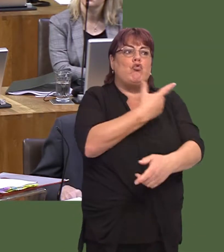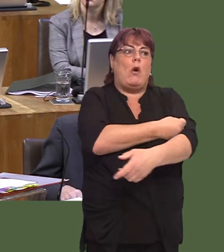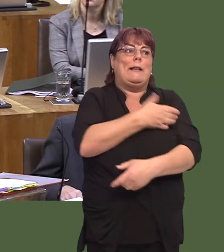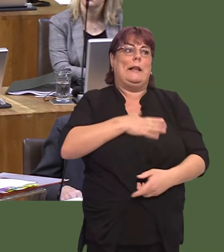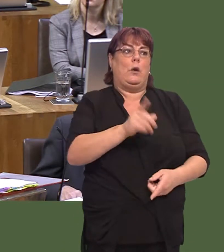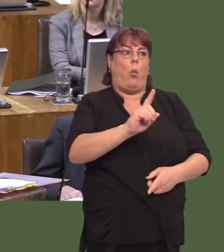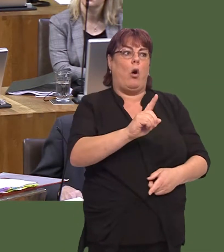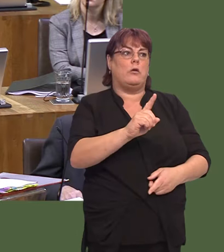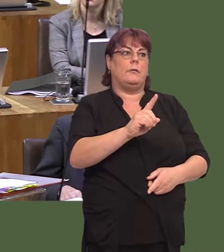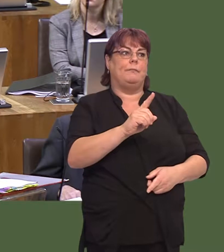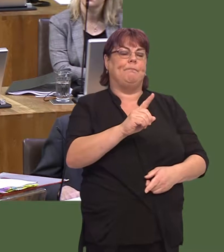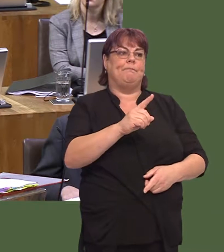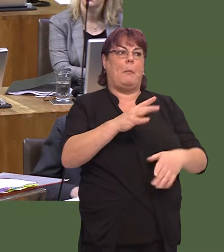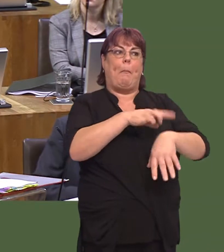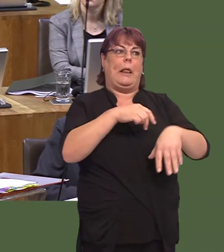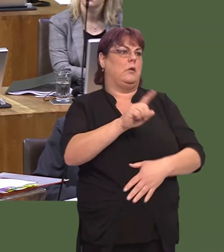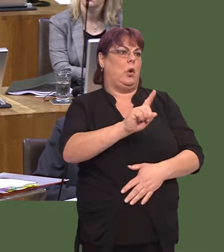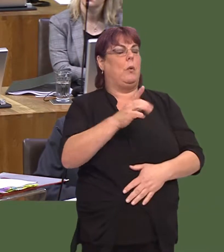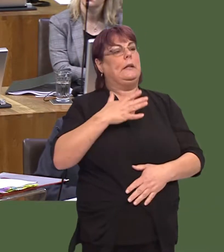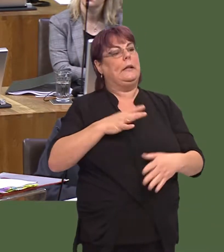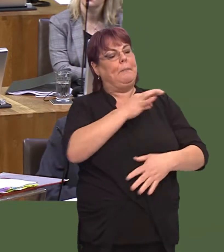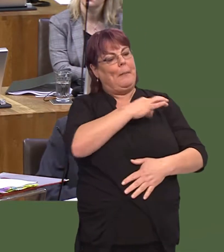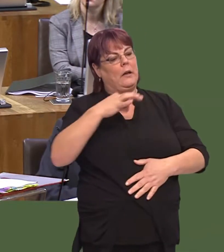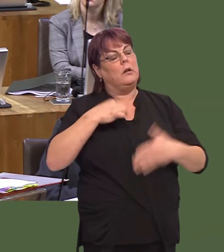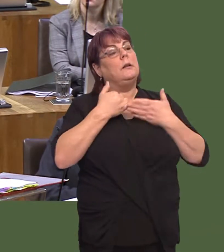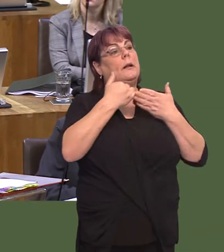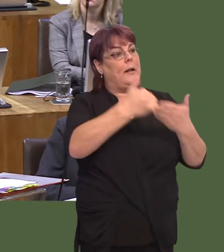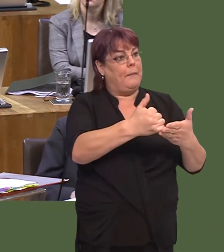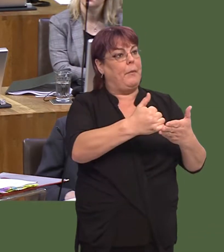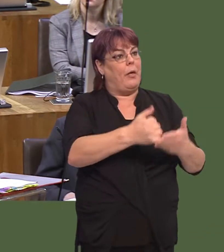And that means working with the policeóthatís true; itís what the substance misuse strategy is designed to do.